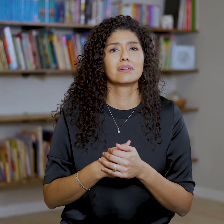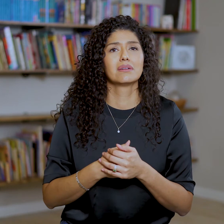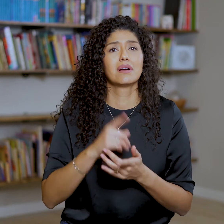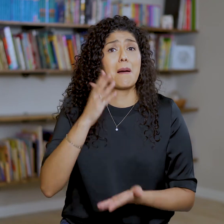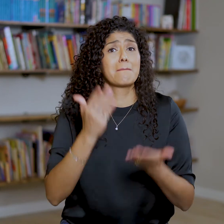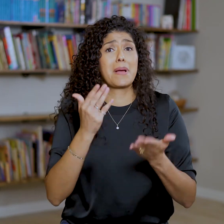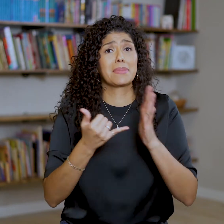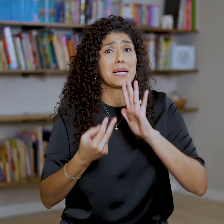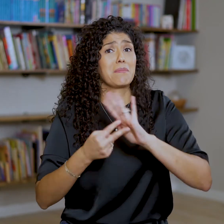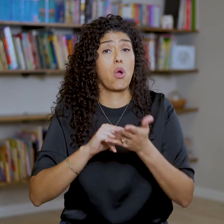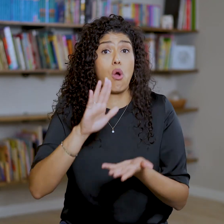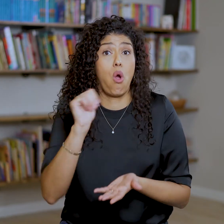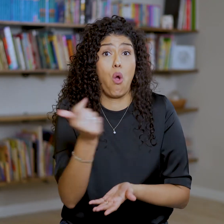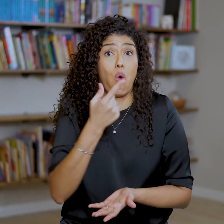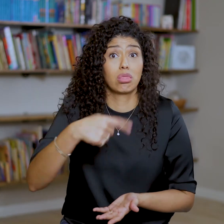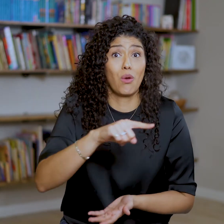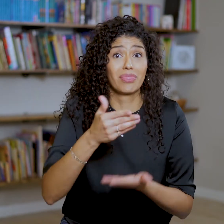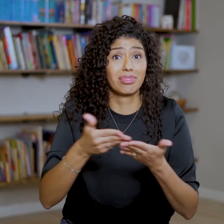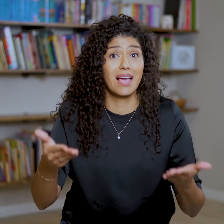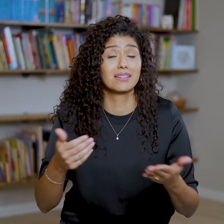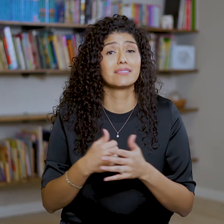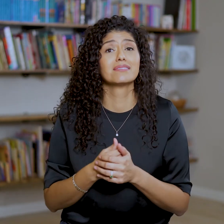Maybe it means all of those things;